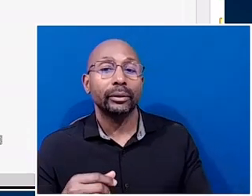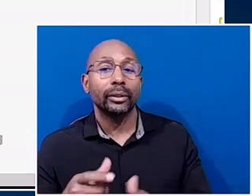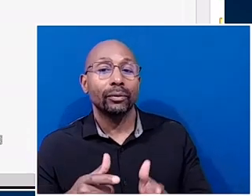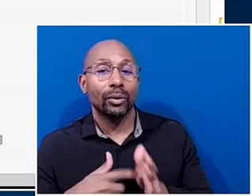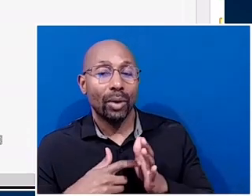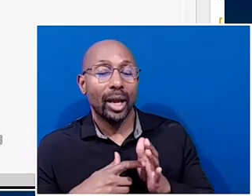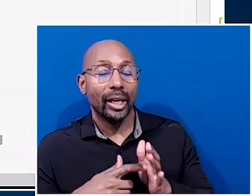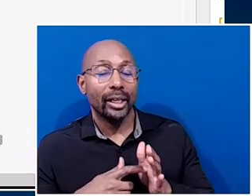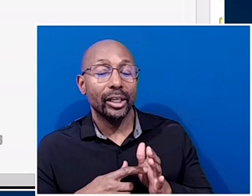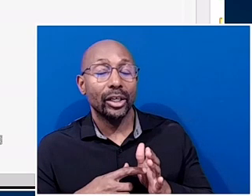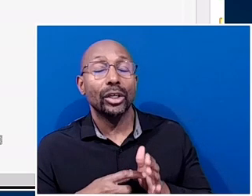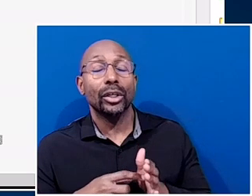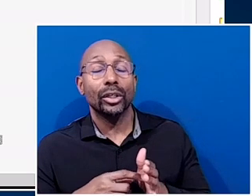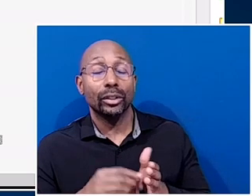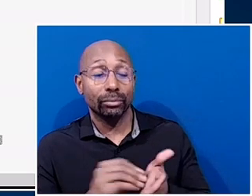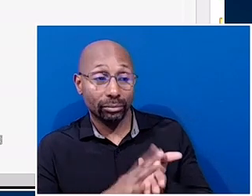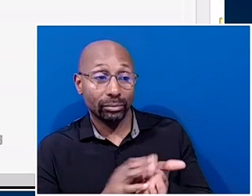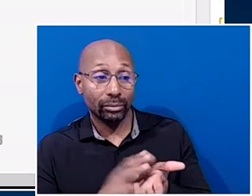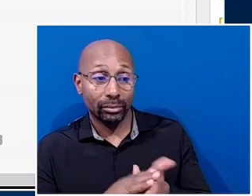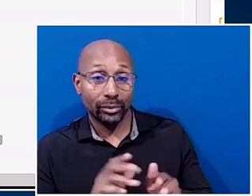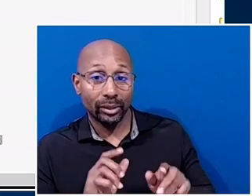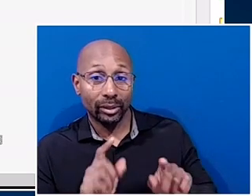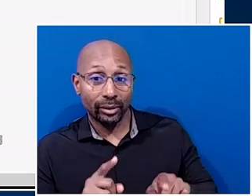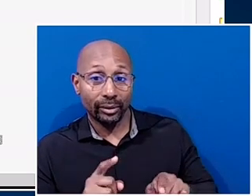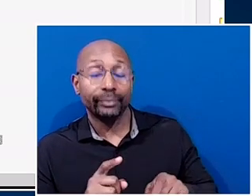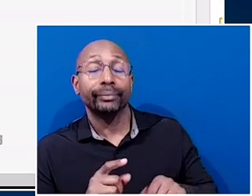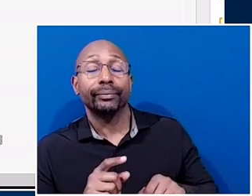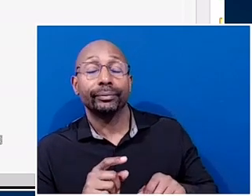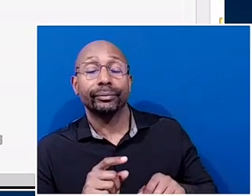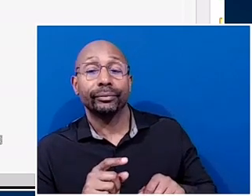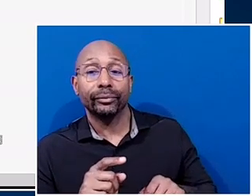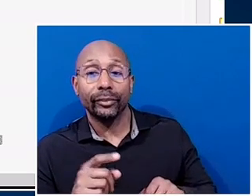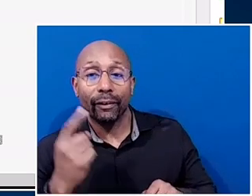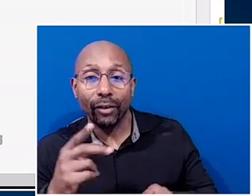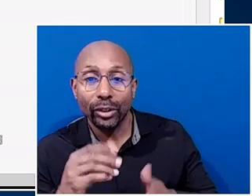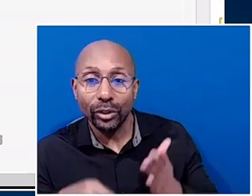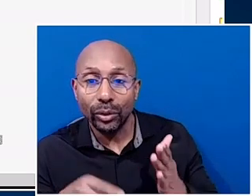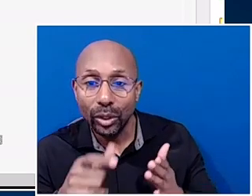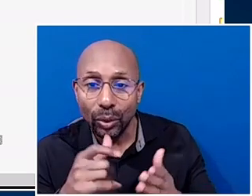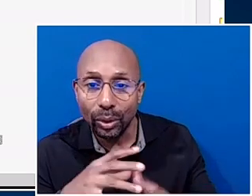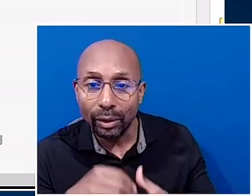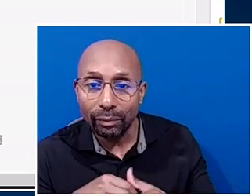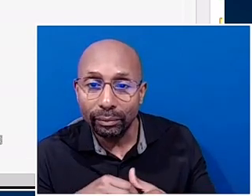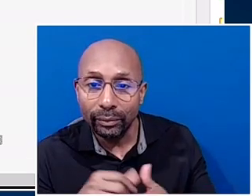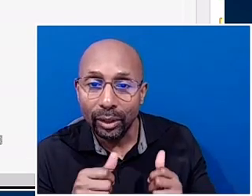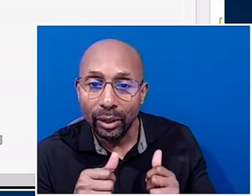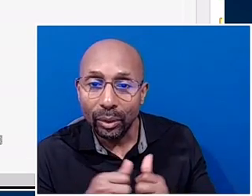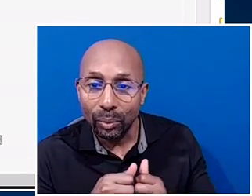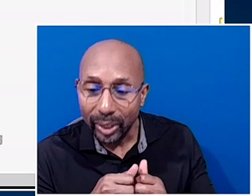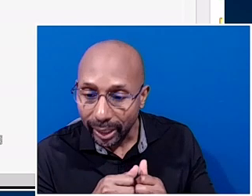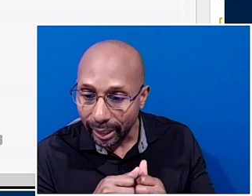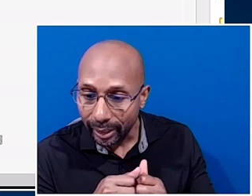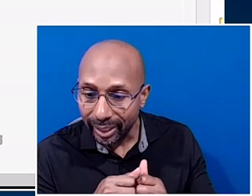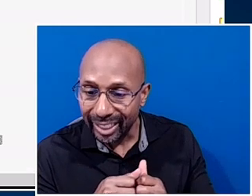enrolled in distance education coursework. However, the draft language referred to a